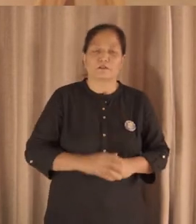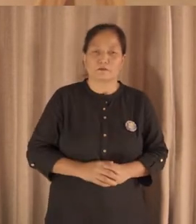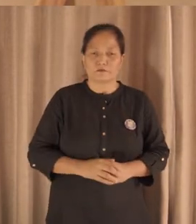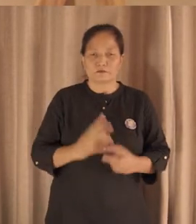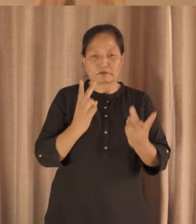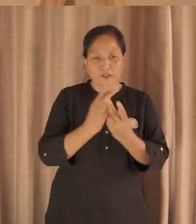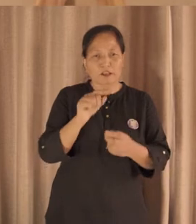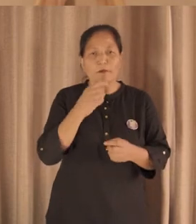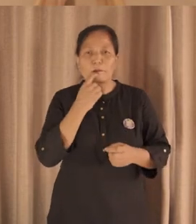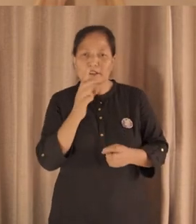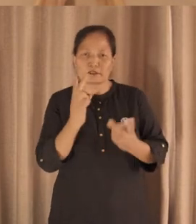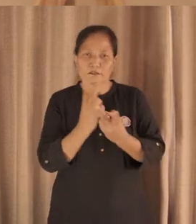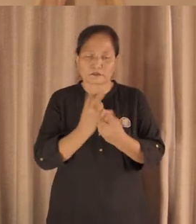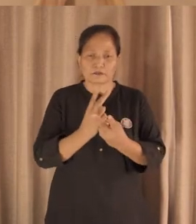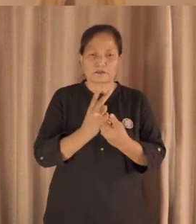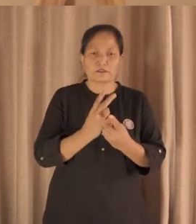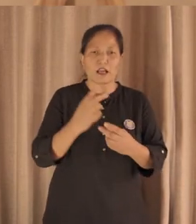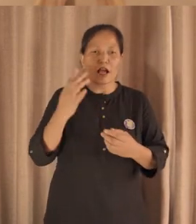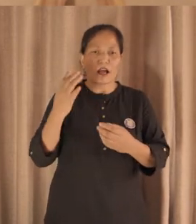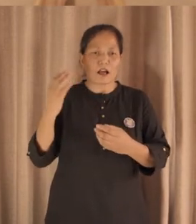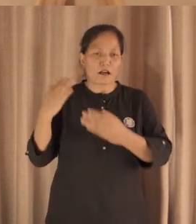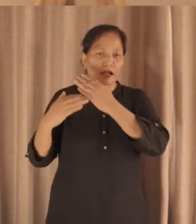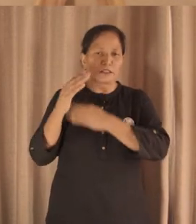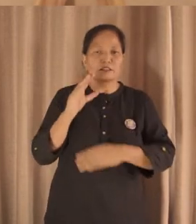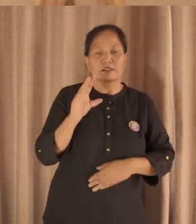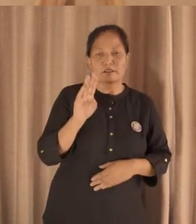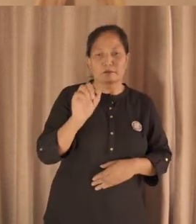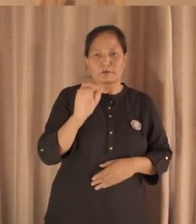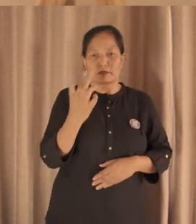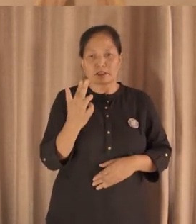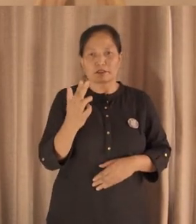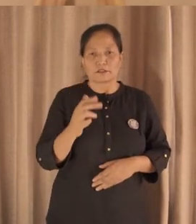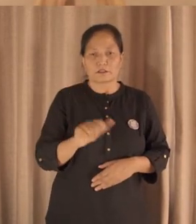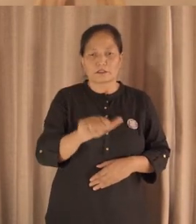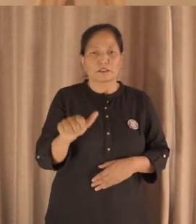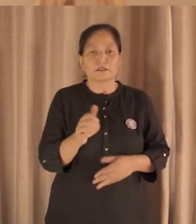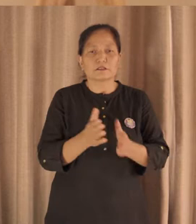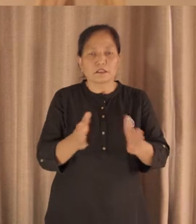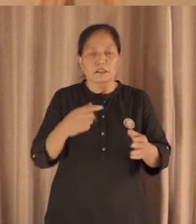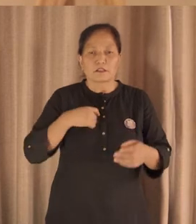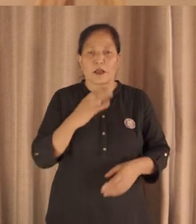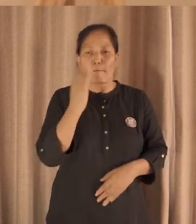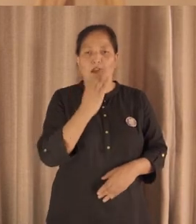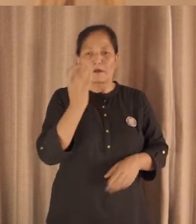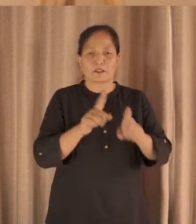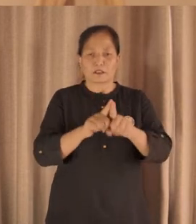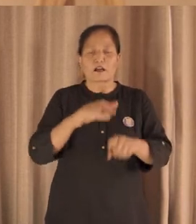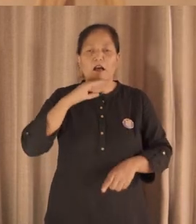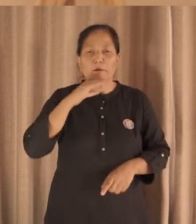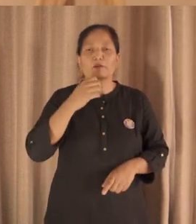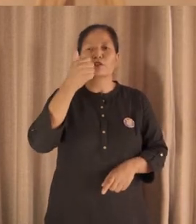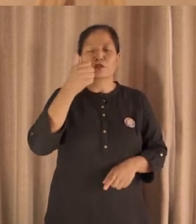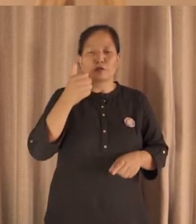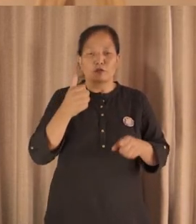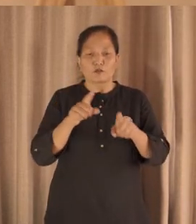is seen as capable but since I do not know the language, I am not capable. But if I can